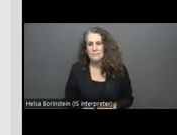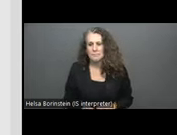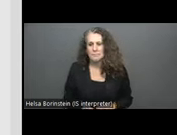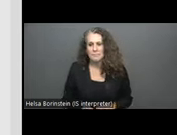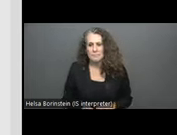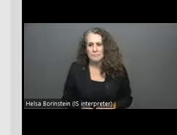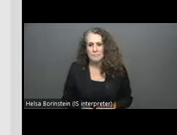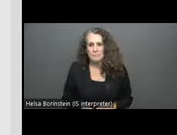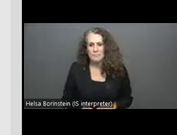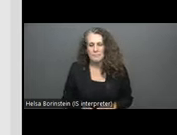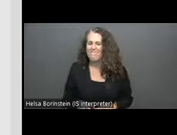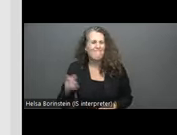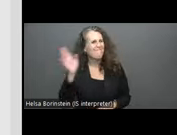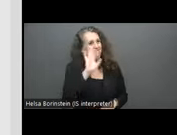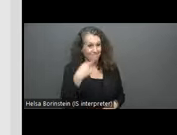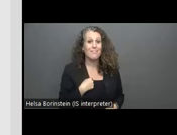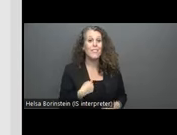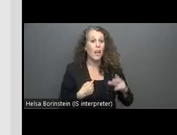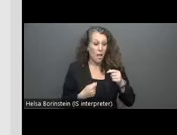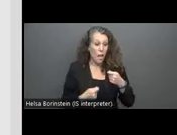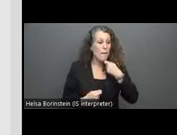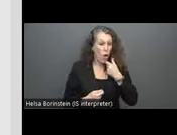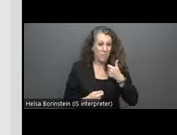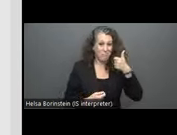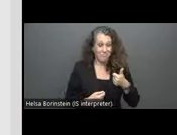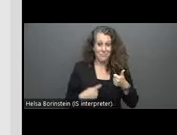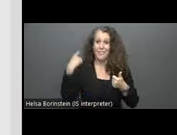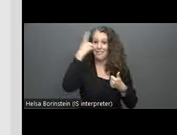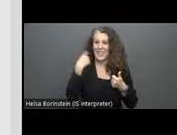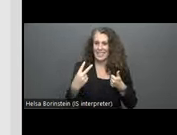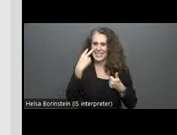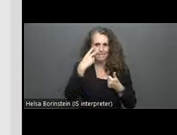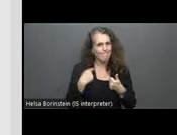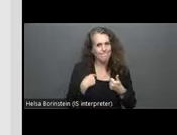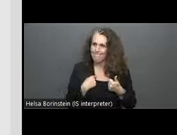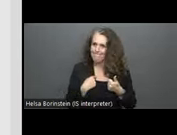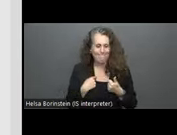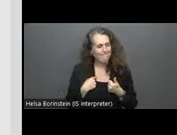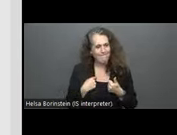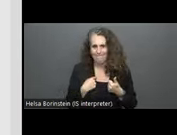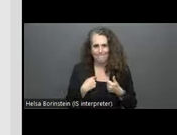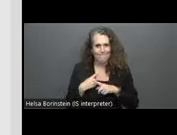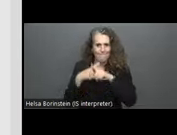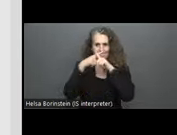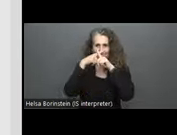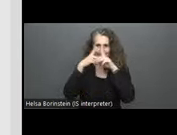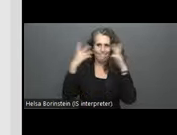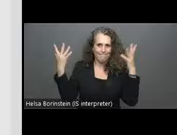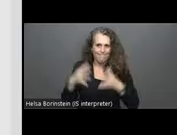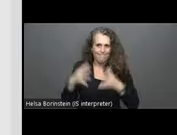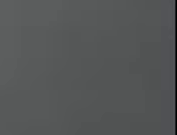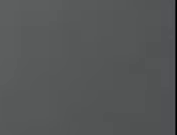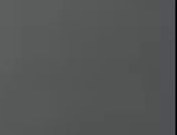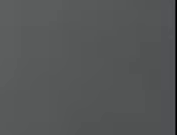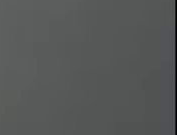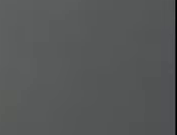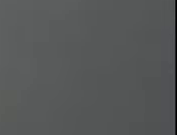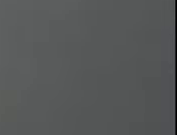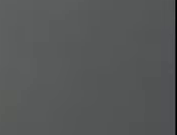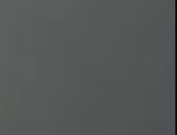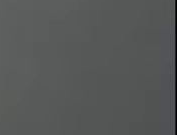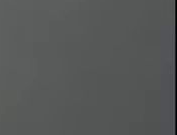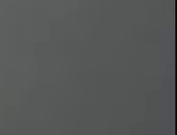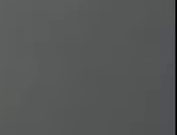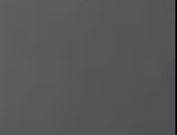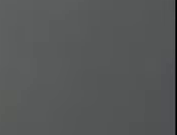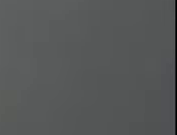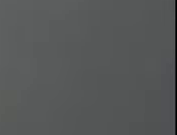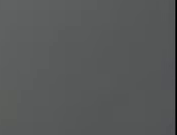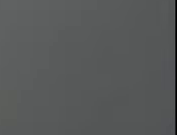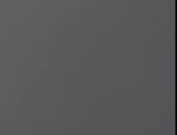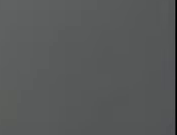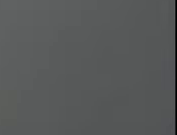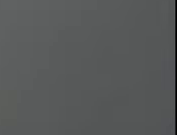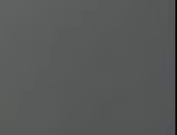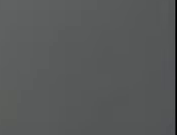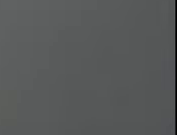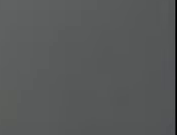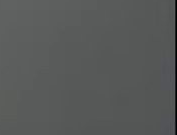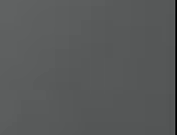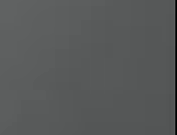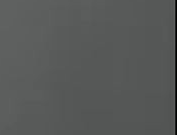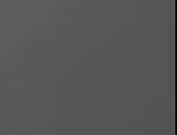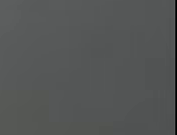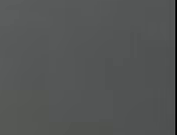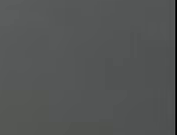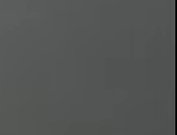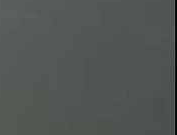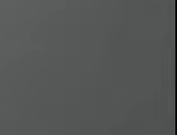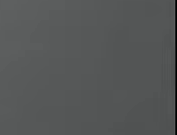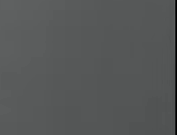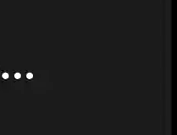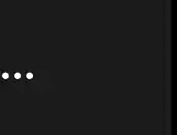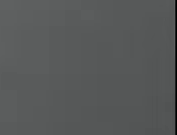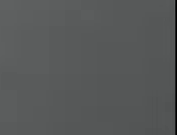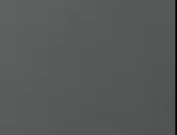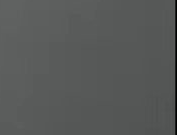the seminar that we do, cinnamon, did you do the package, a package of what we call